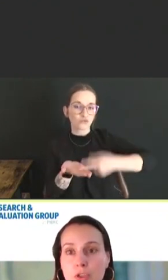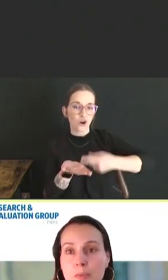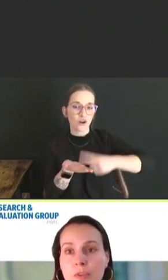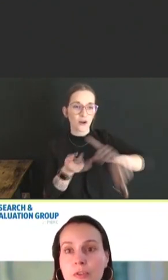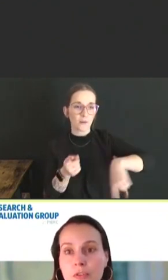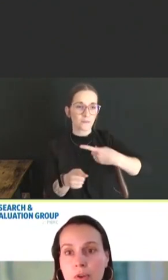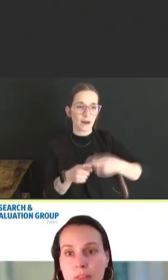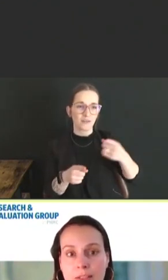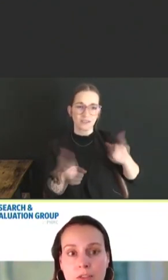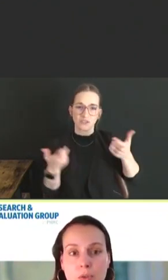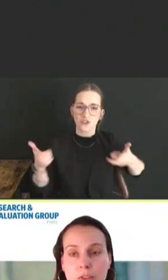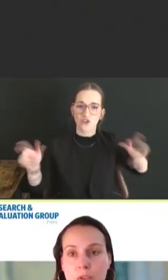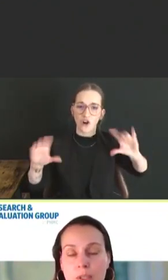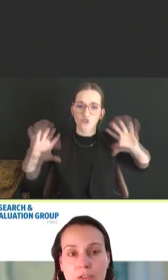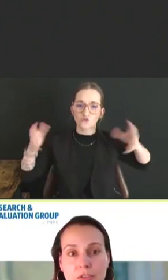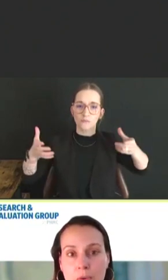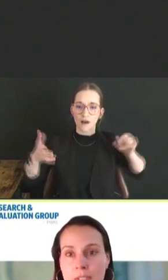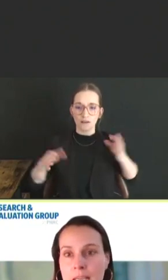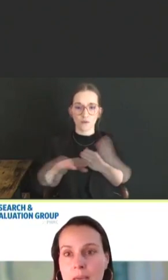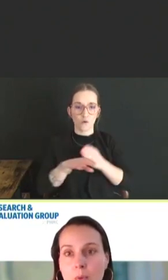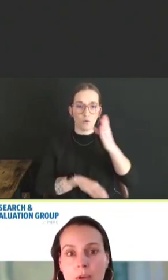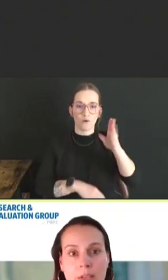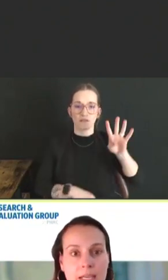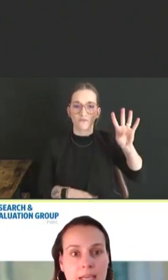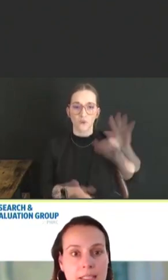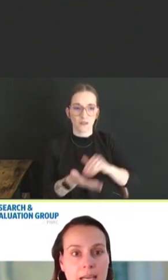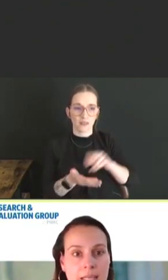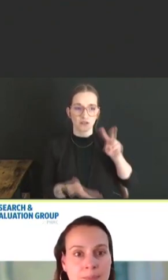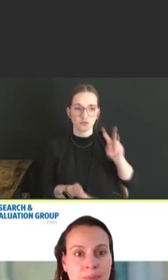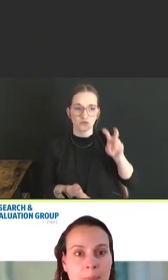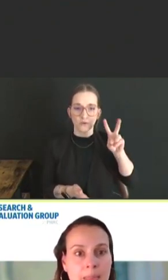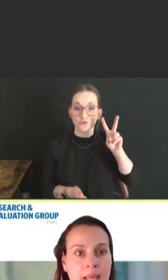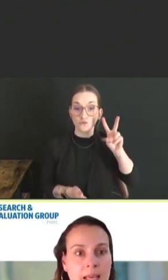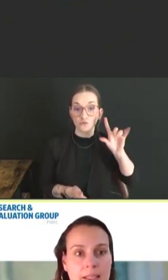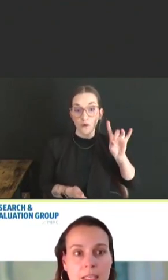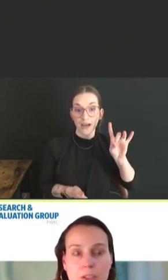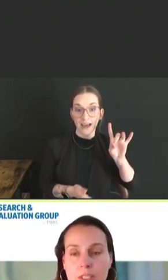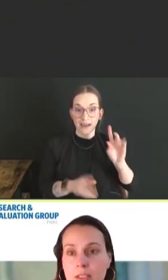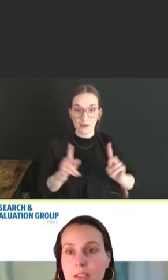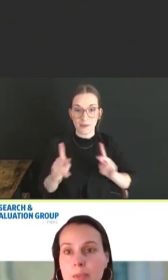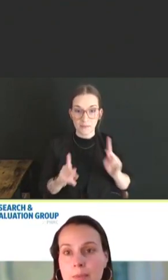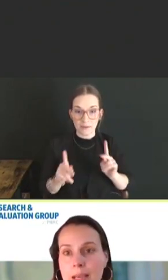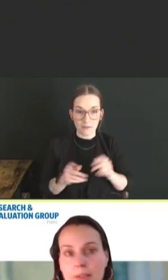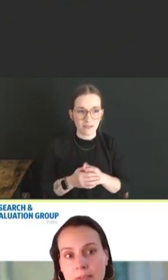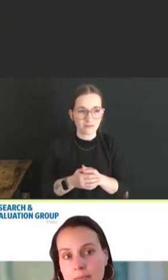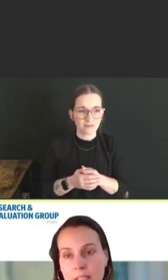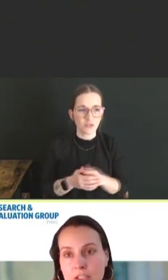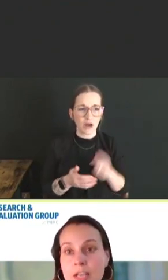group of over 4,220 folx. We'll go the next slide. I'll tell you just a little bit about the general